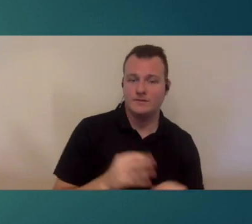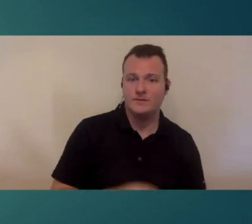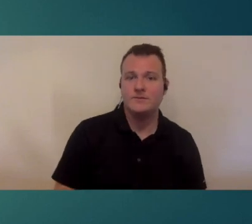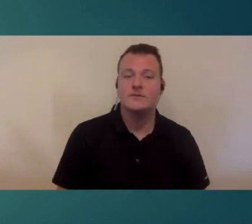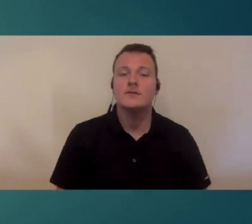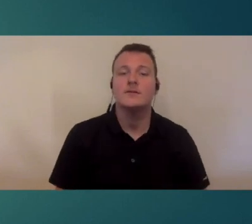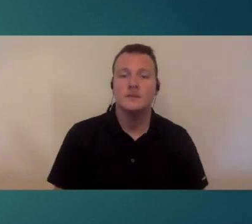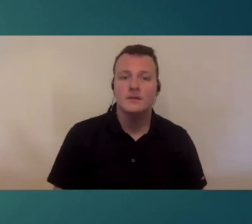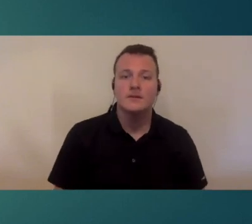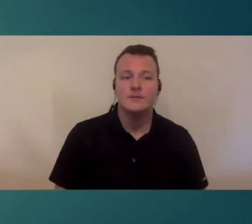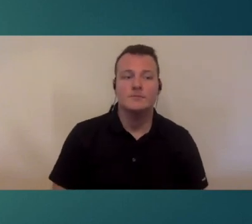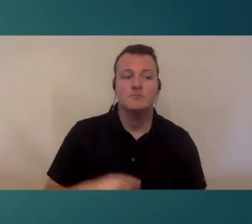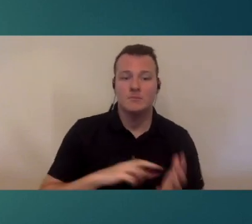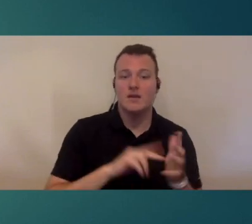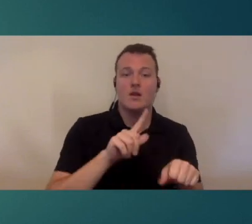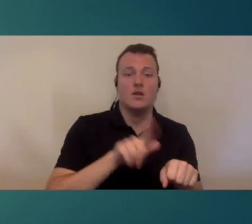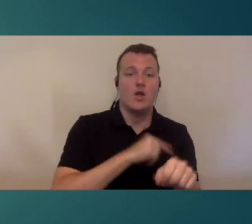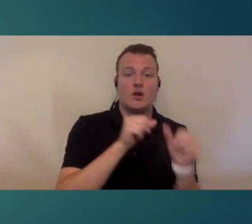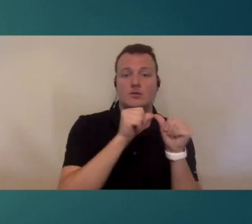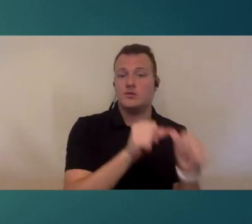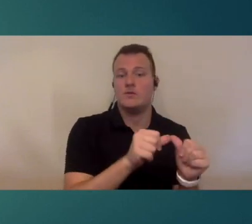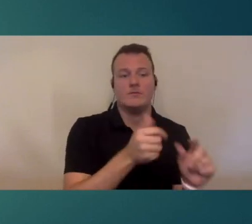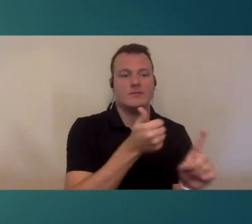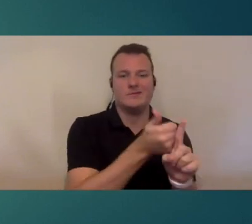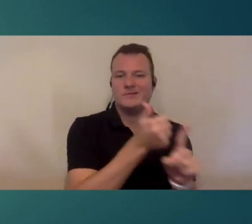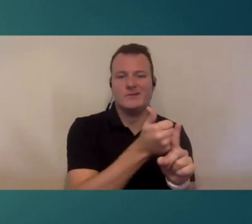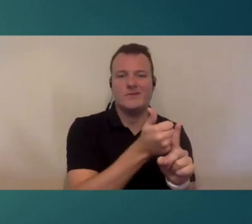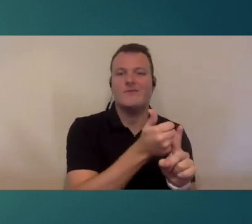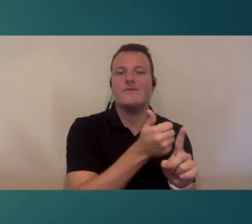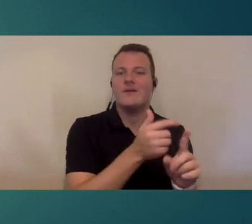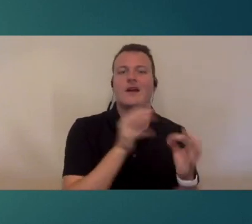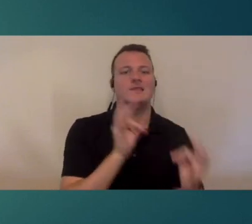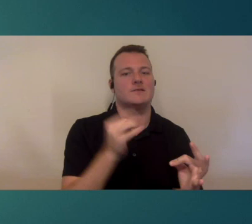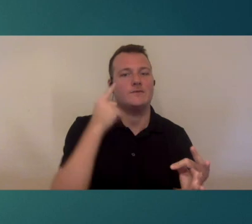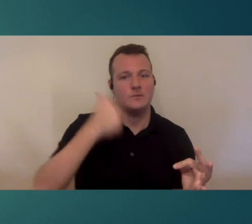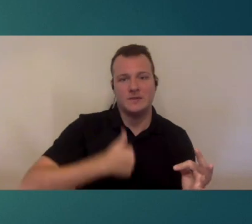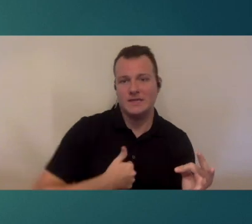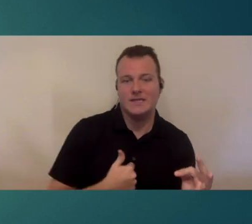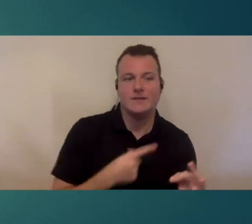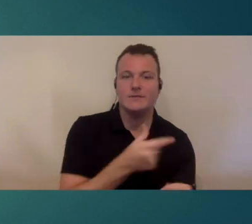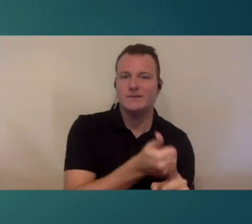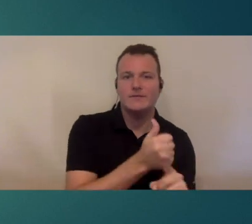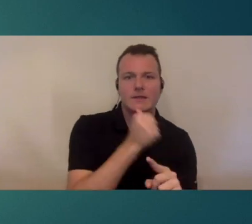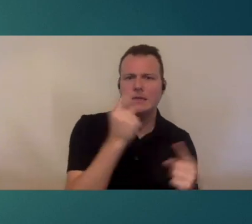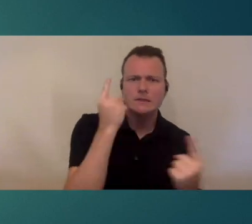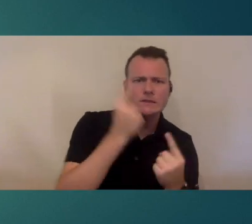this would be ideal. So that he really didn't have those worries outside of